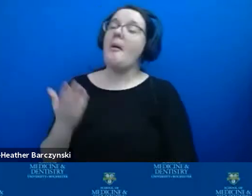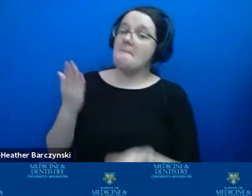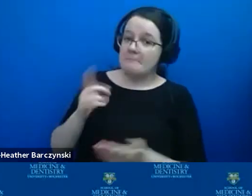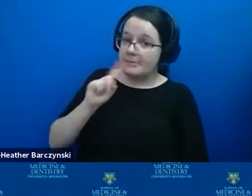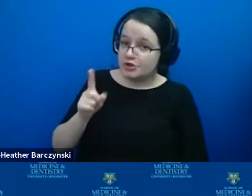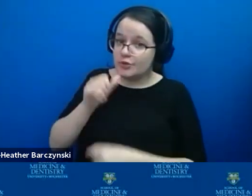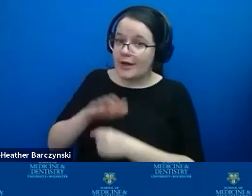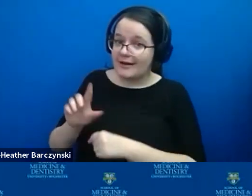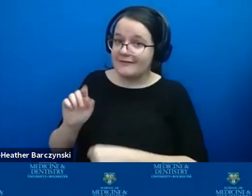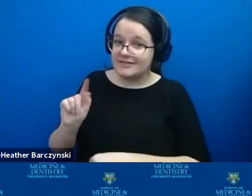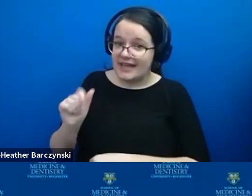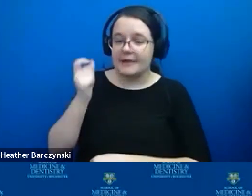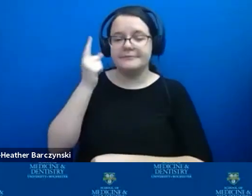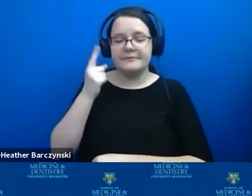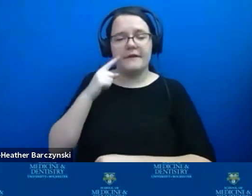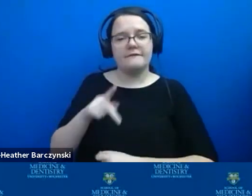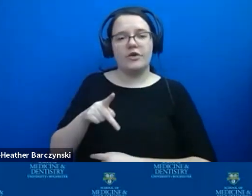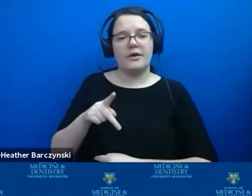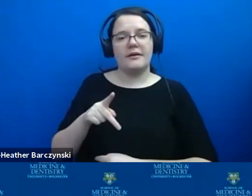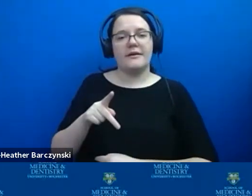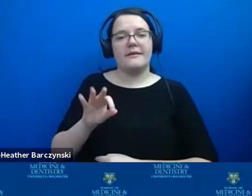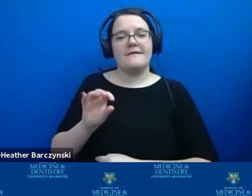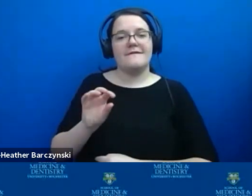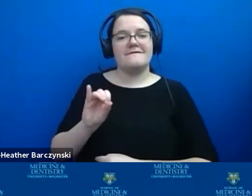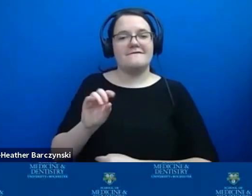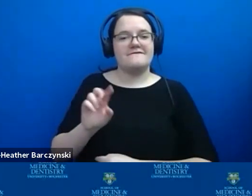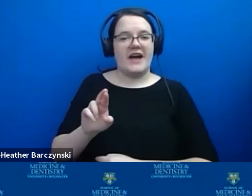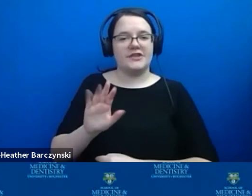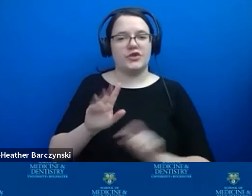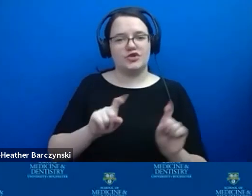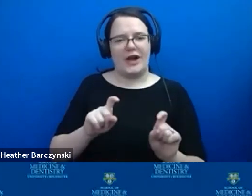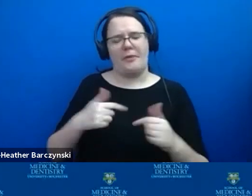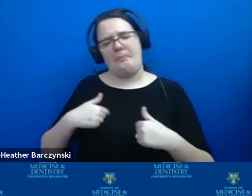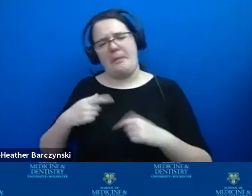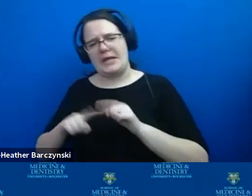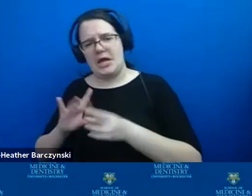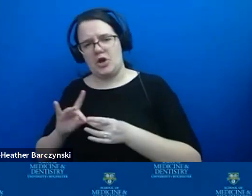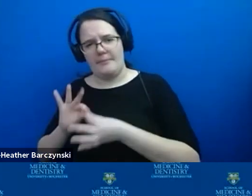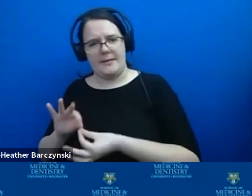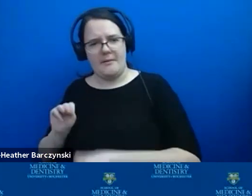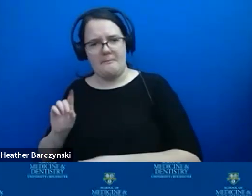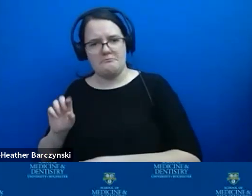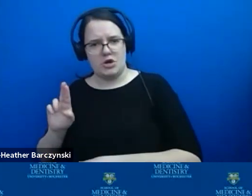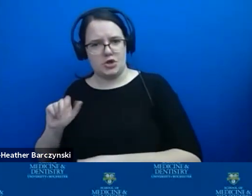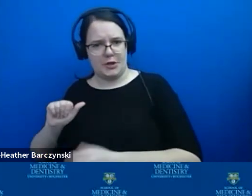trial and i can't comment on moderna they did do a subanalysis where they said that the